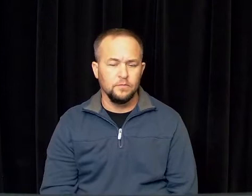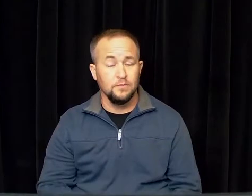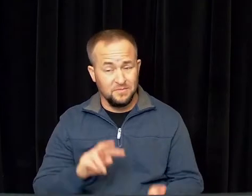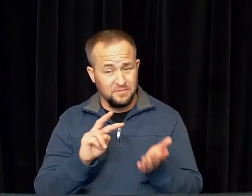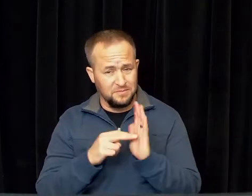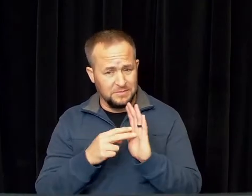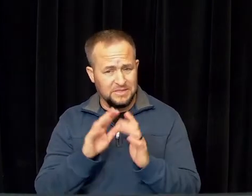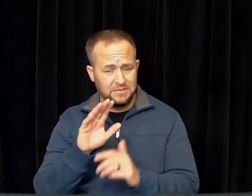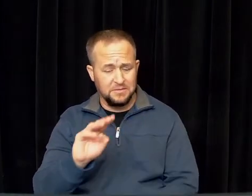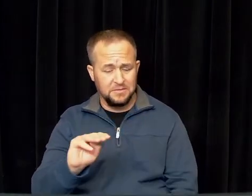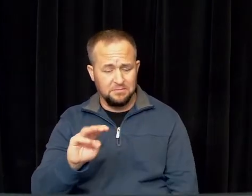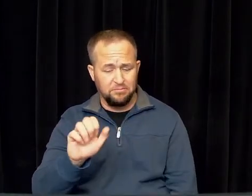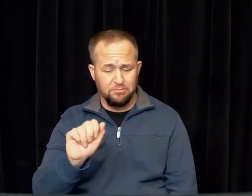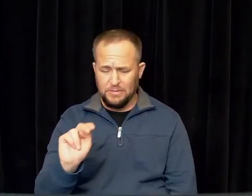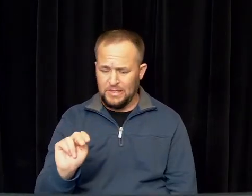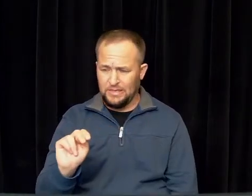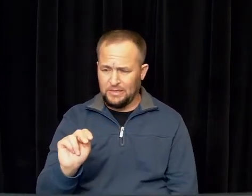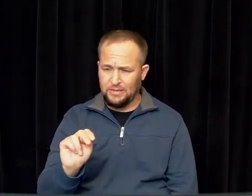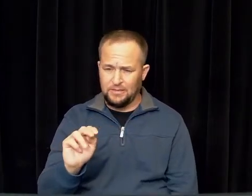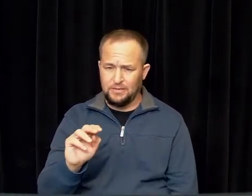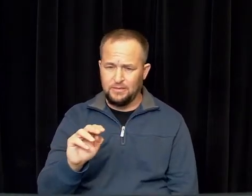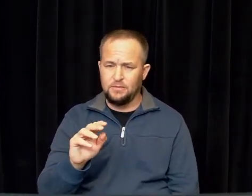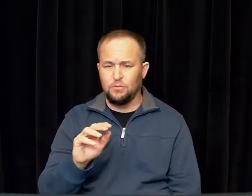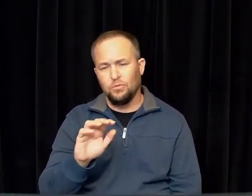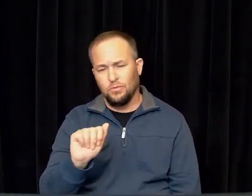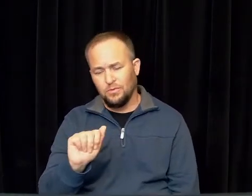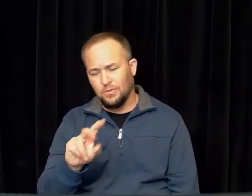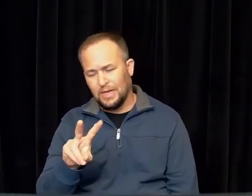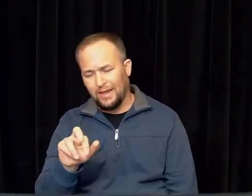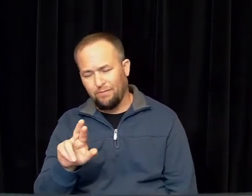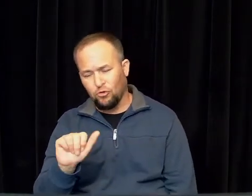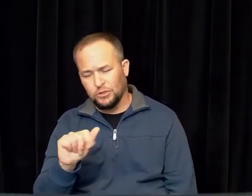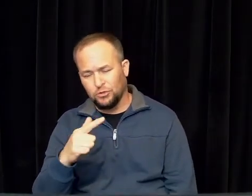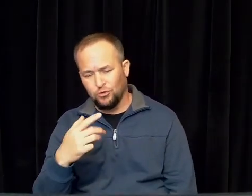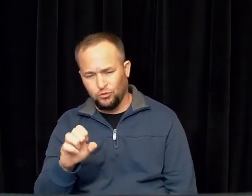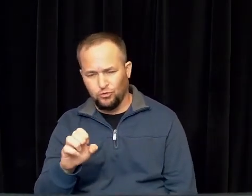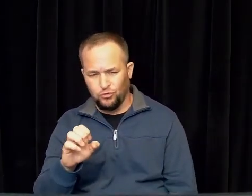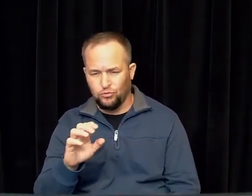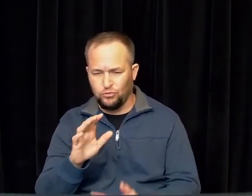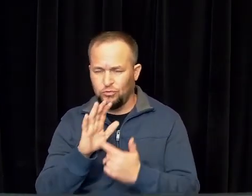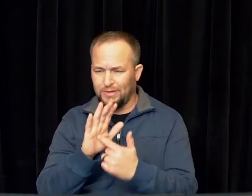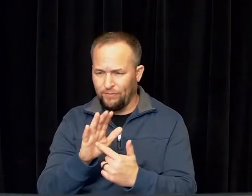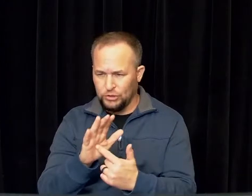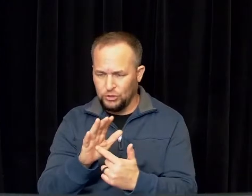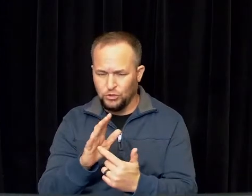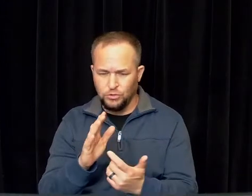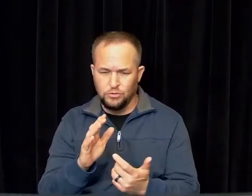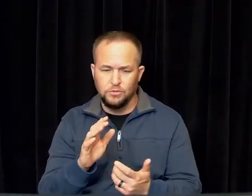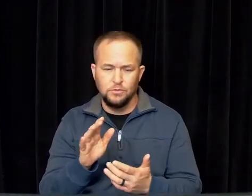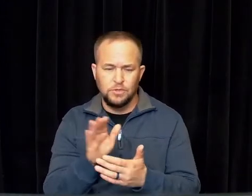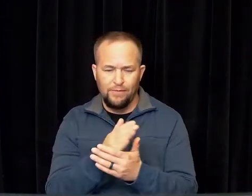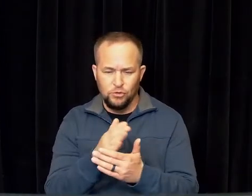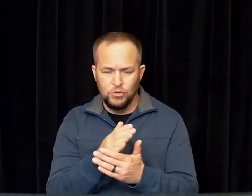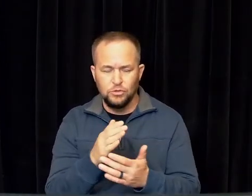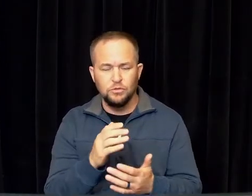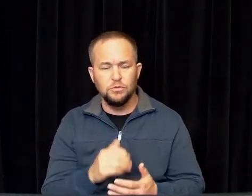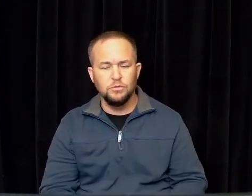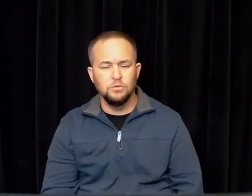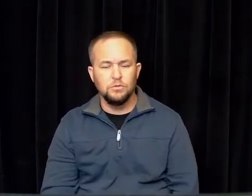or another word for mean is also the average, so if you'd like to write that out. Our average